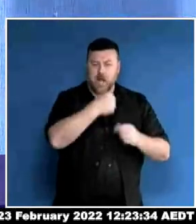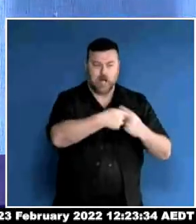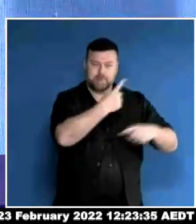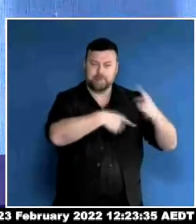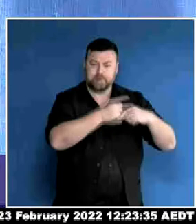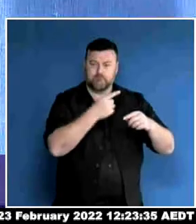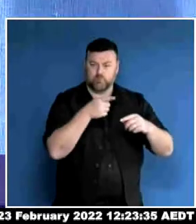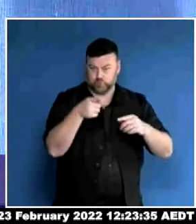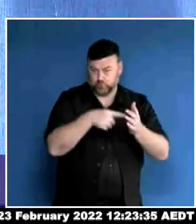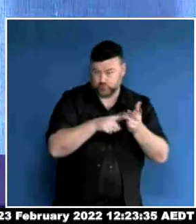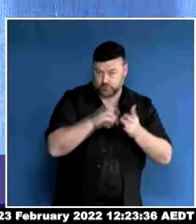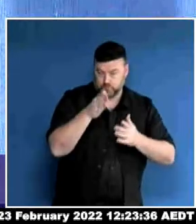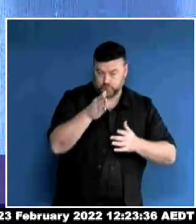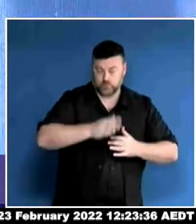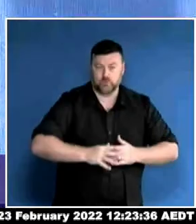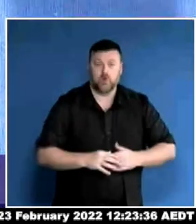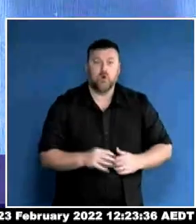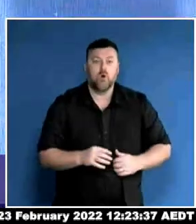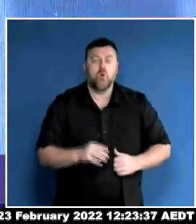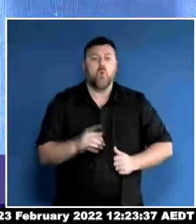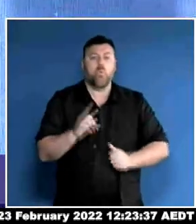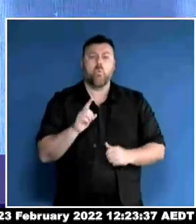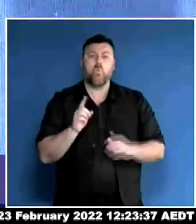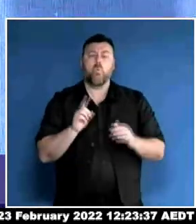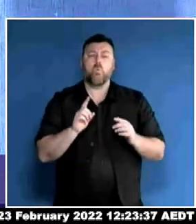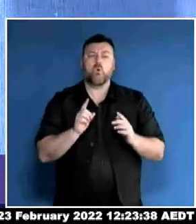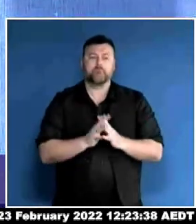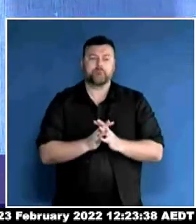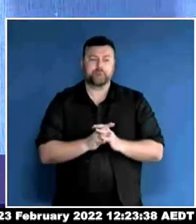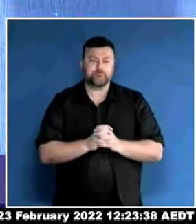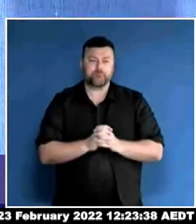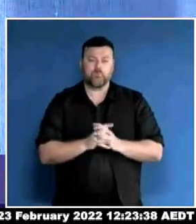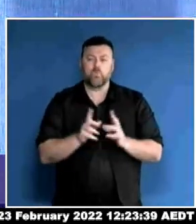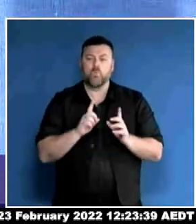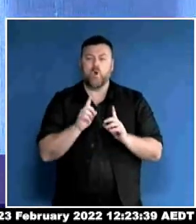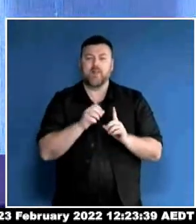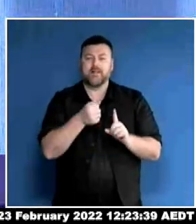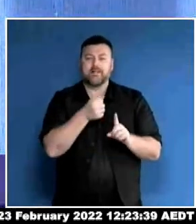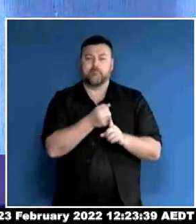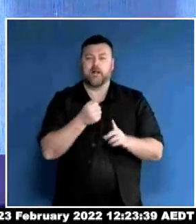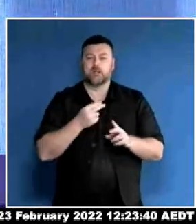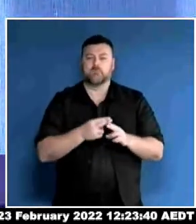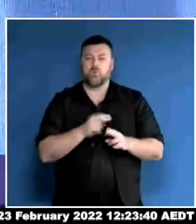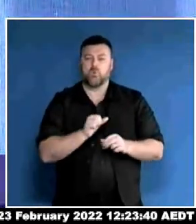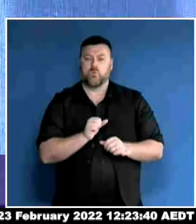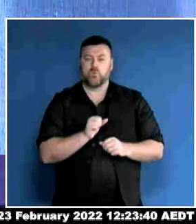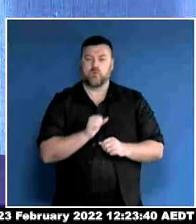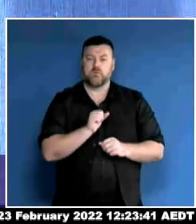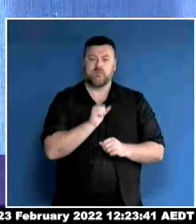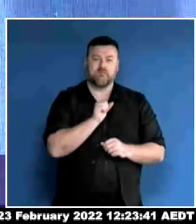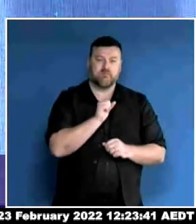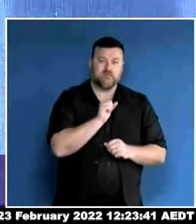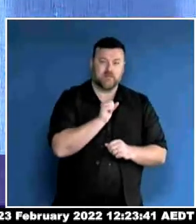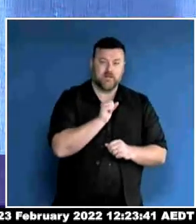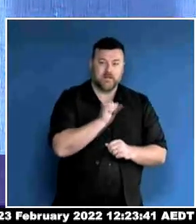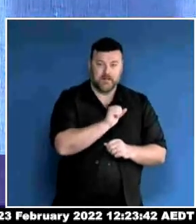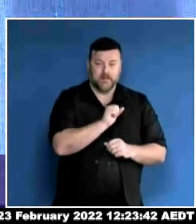their experiences in finding and keeping a job? And if I could ask you, first, please, Mija.